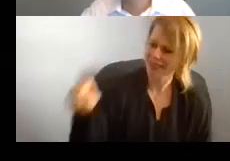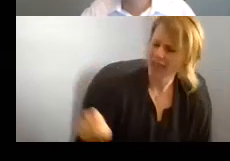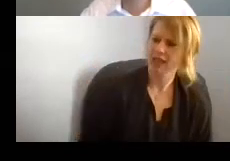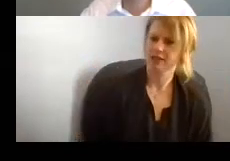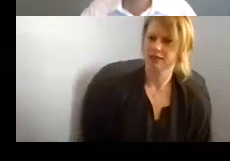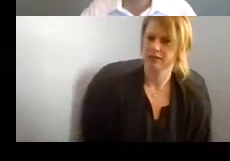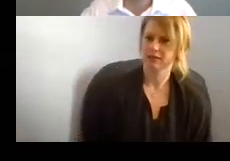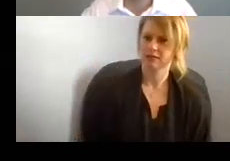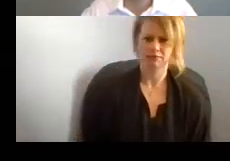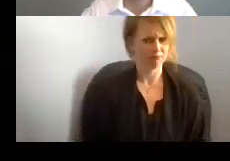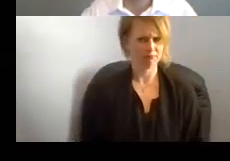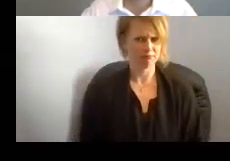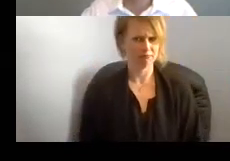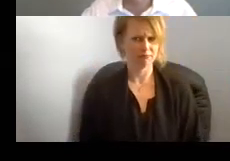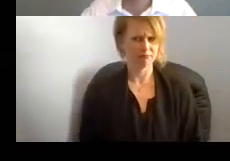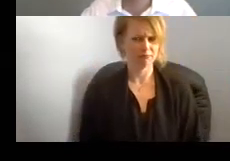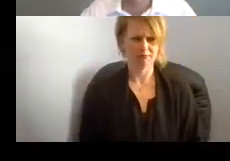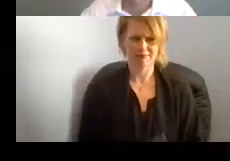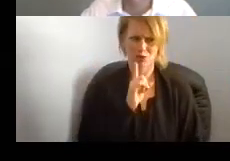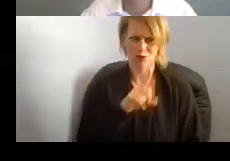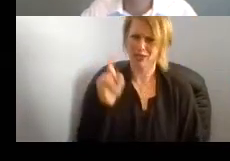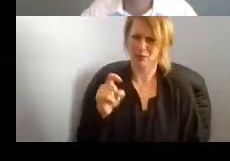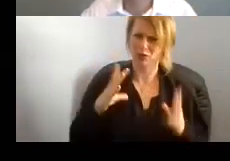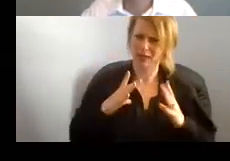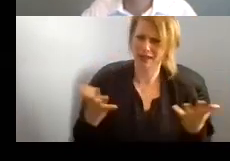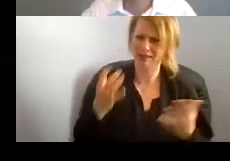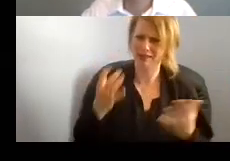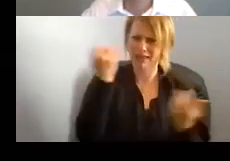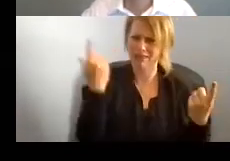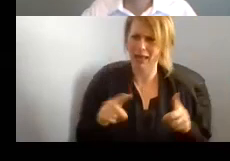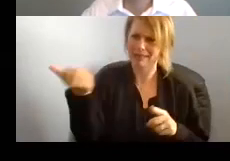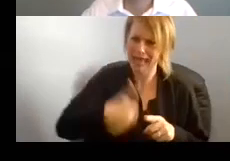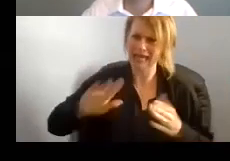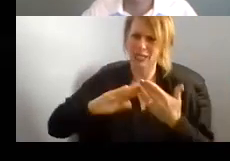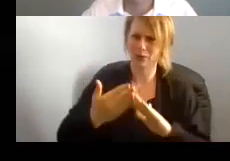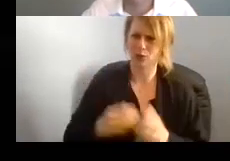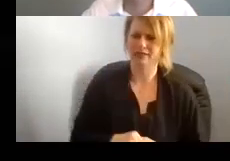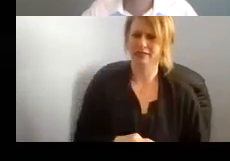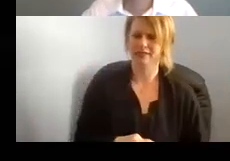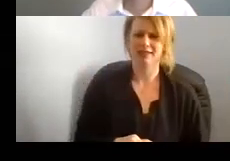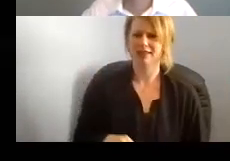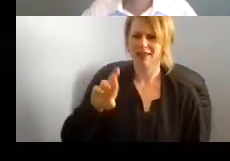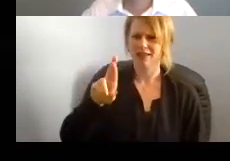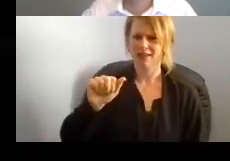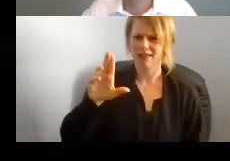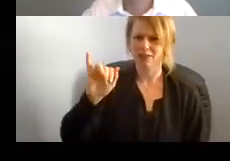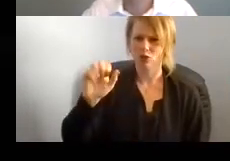we should be outraged when it happens in any community. You know, the racial profile of the students is irrelevant.